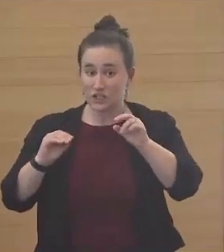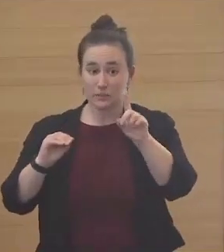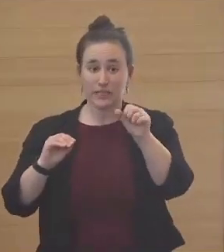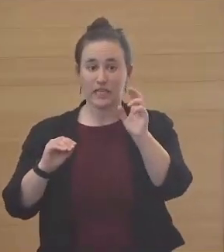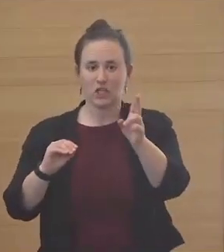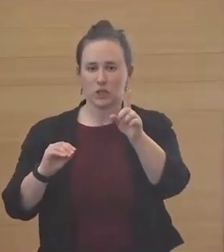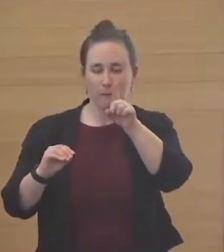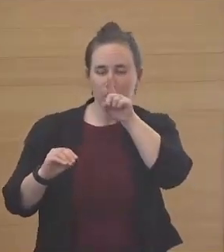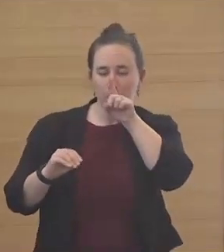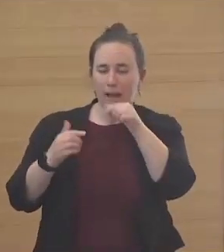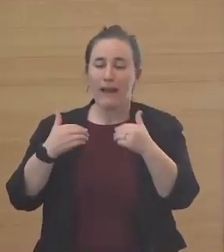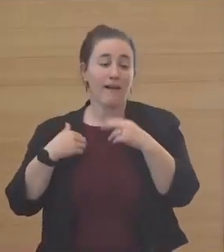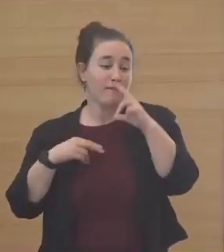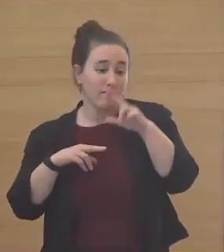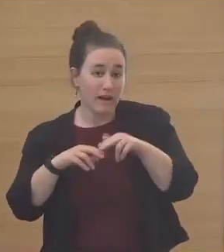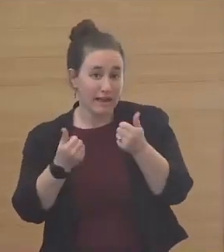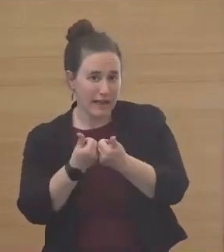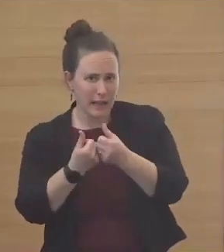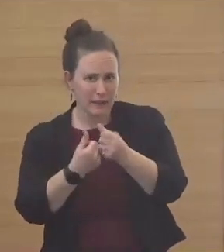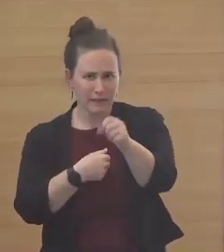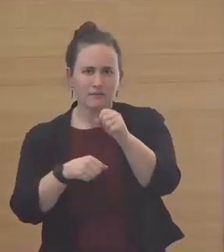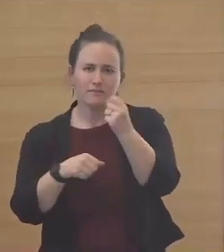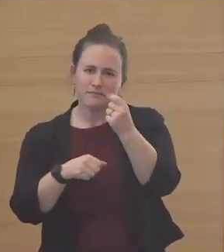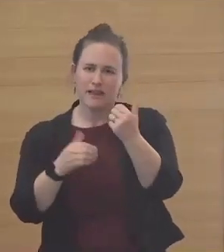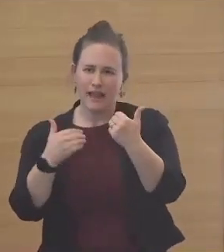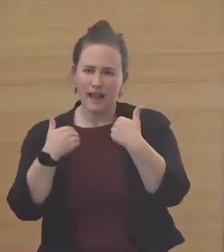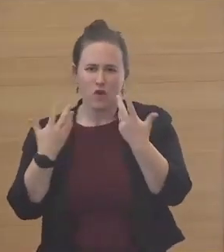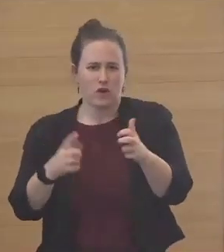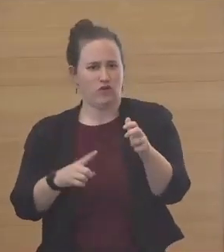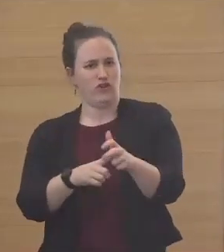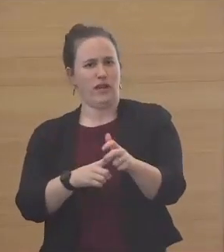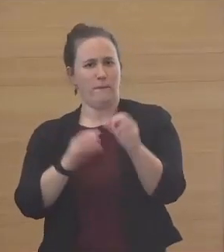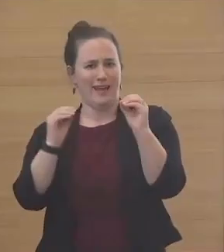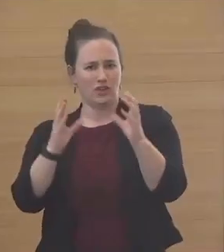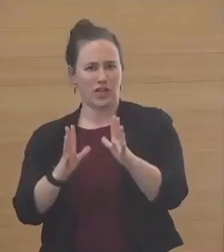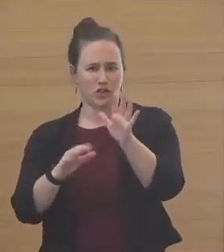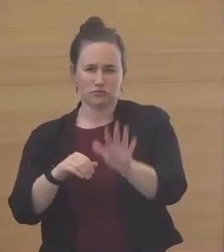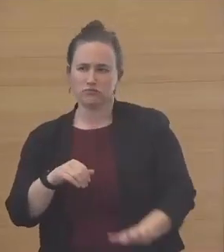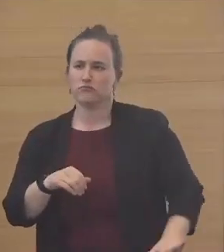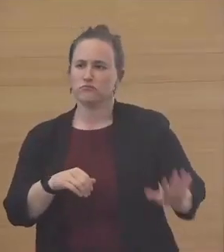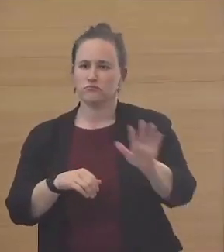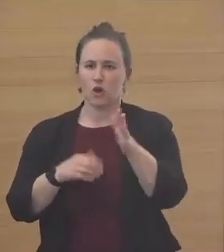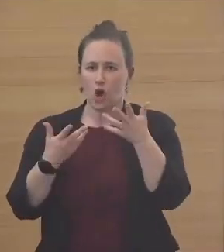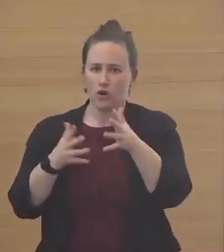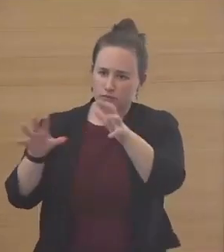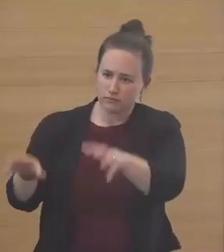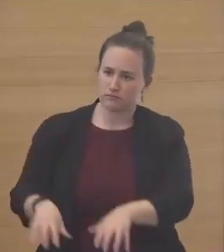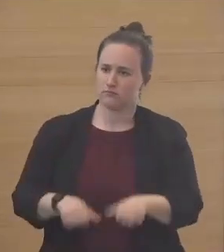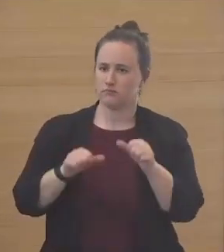a game because there's amazing educators out there and curriculums to do that, and we have resources on